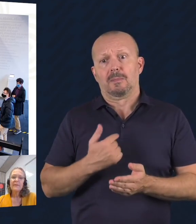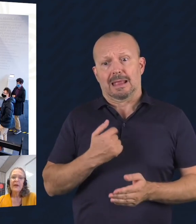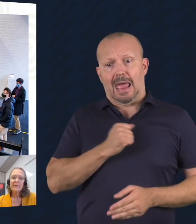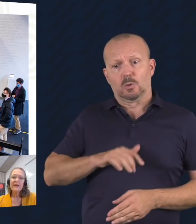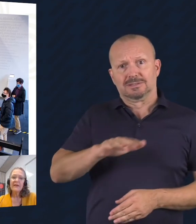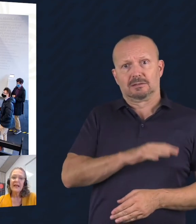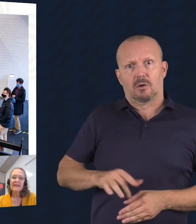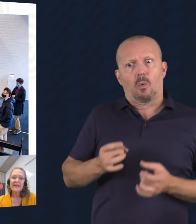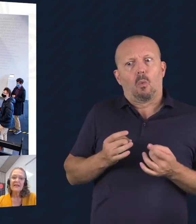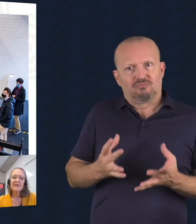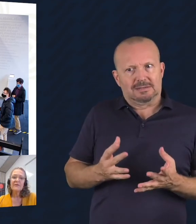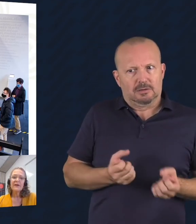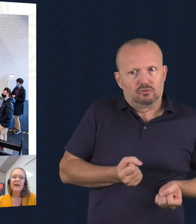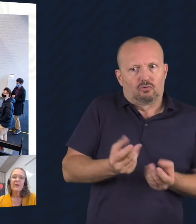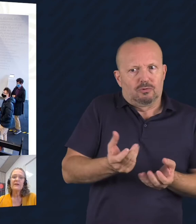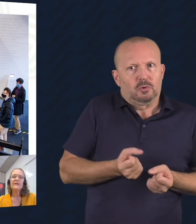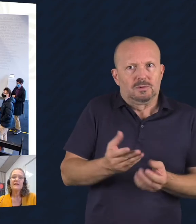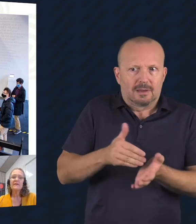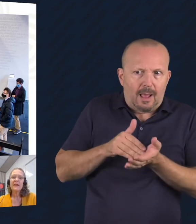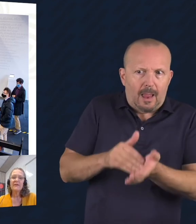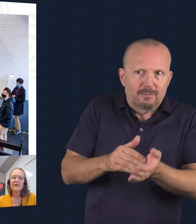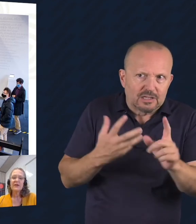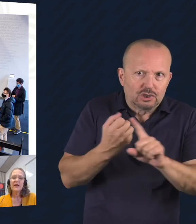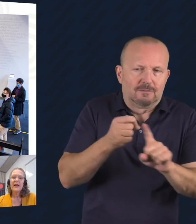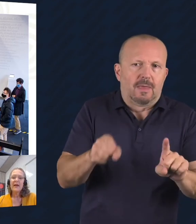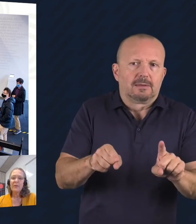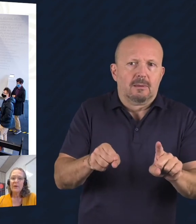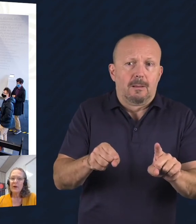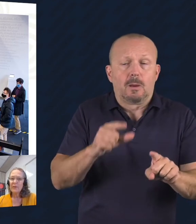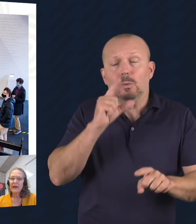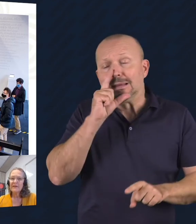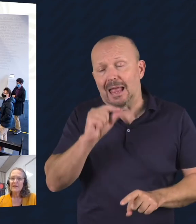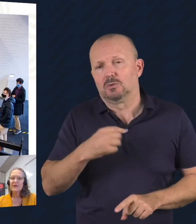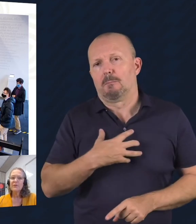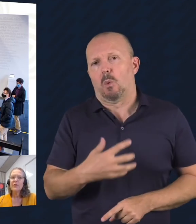I believe that our sector is already helping to deliver that vision and we're well placed to do more.